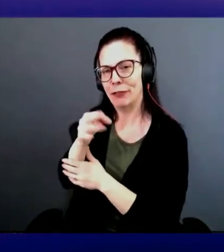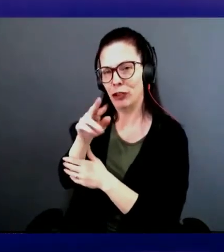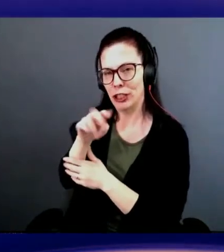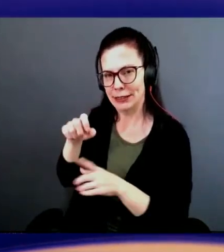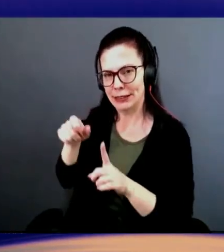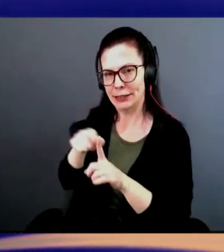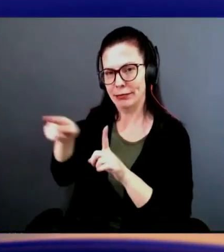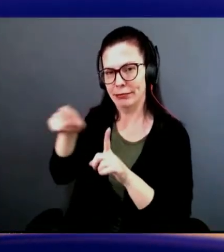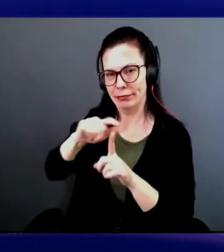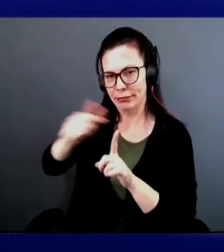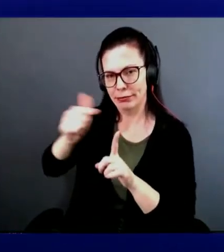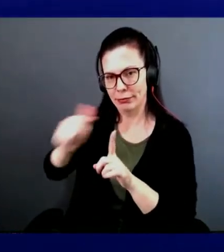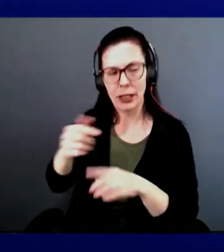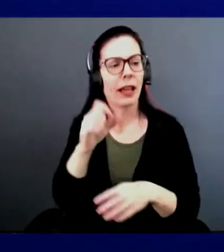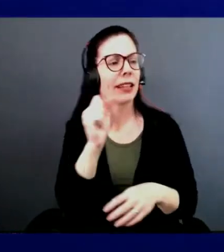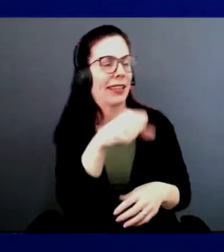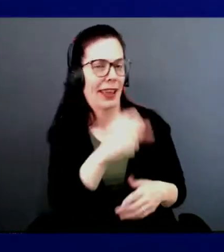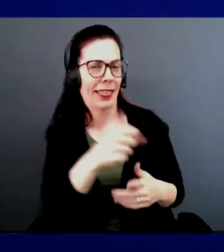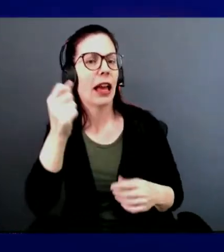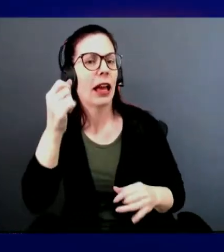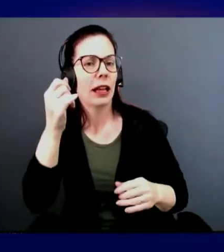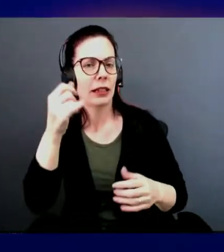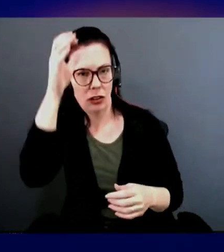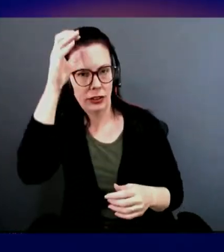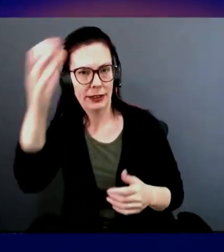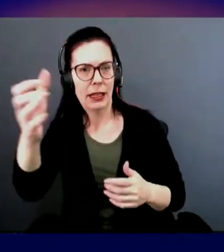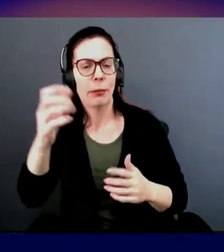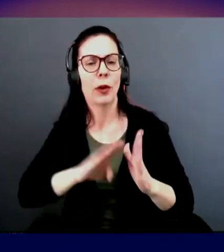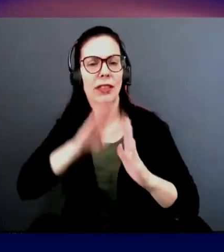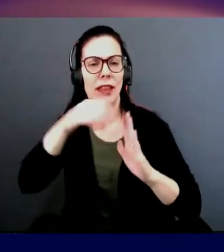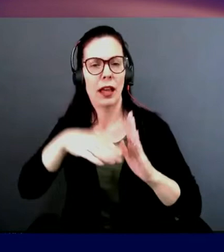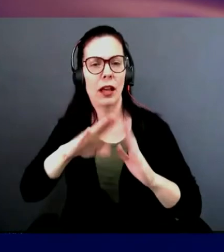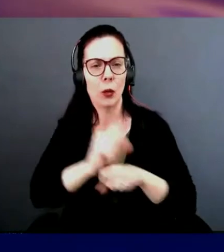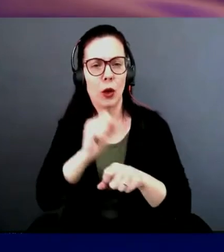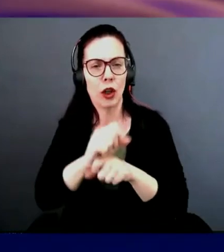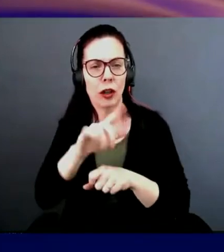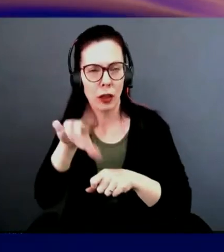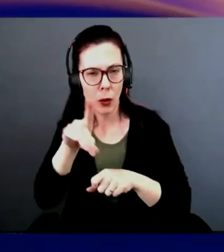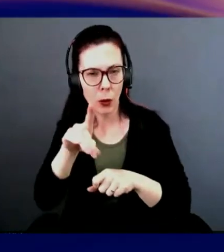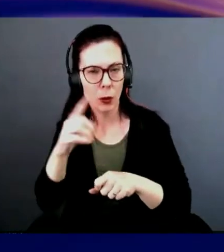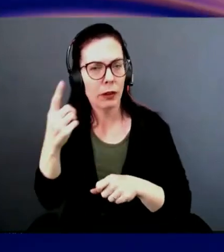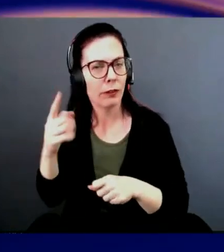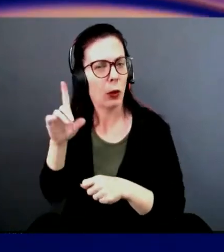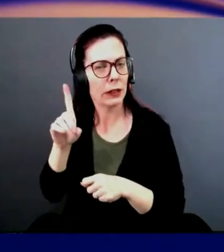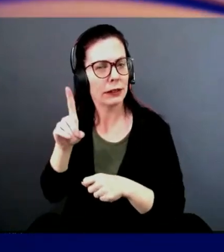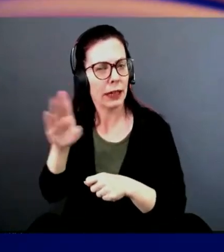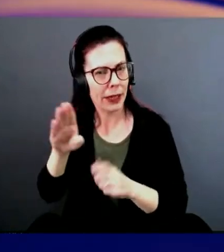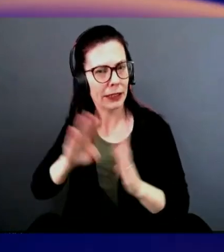we were talking about with spiky workloads for databases, but you know in this case it is your model inference, right?